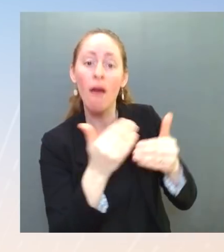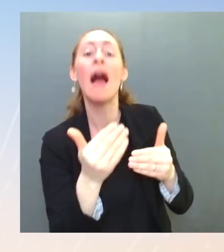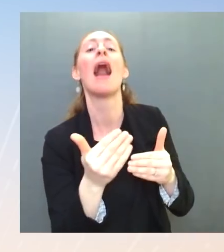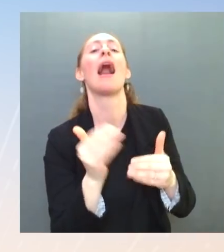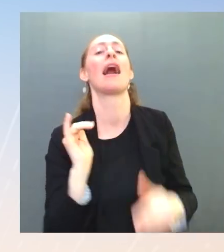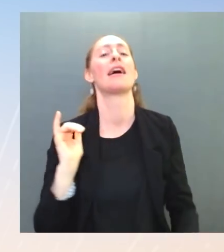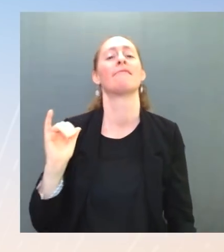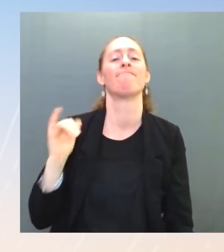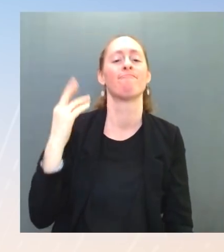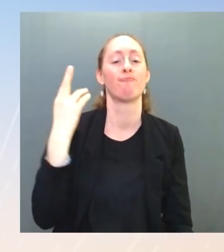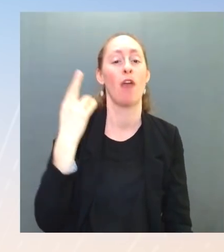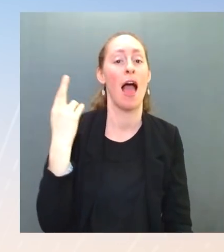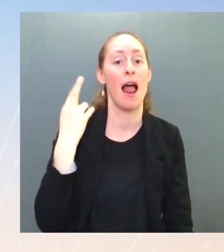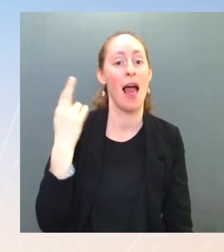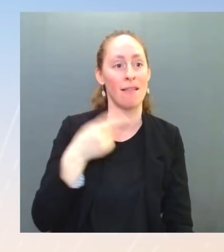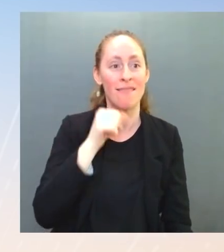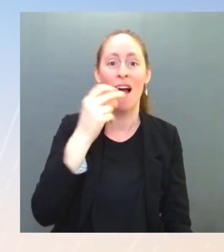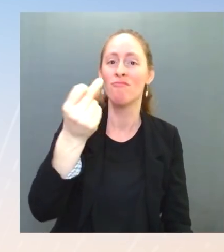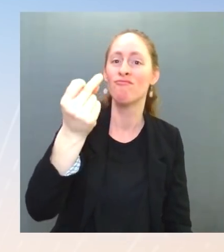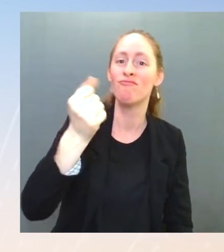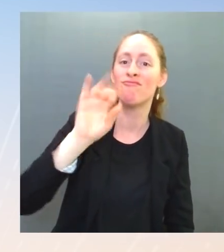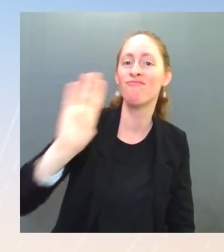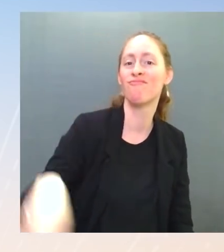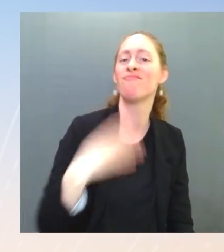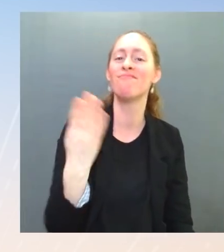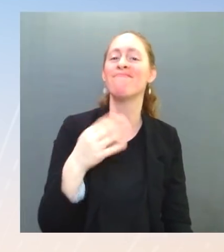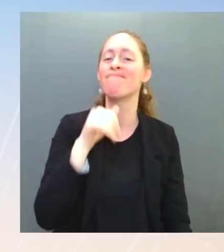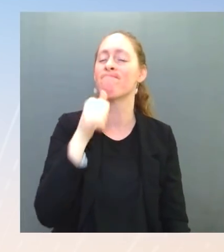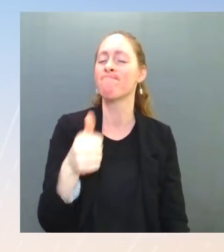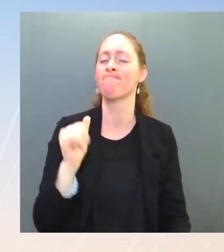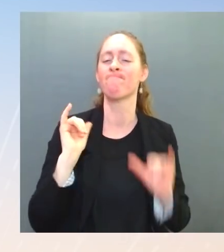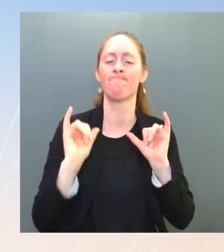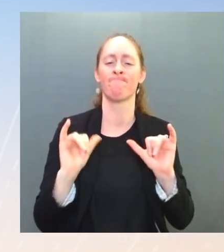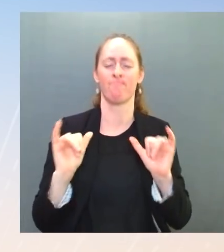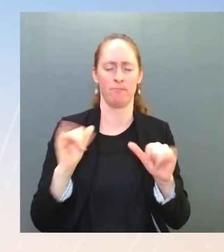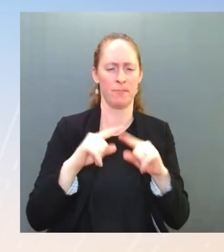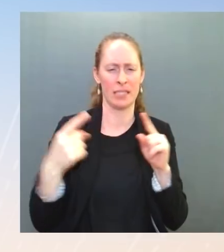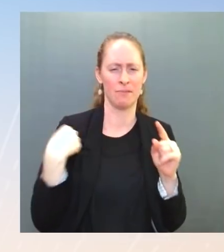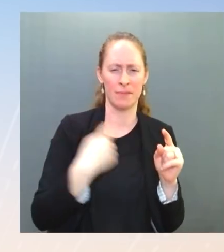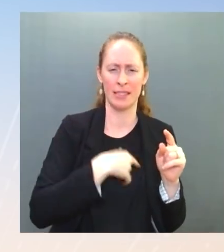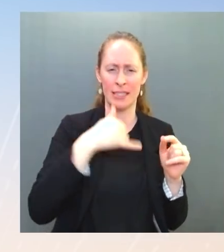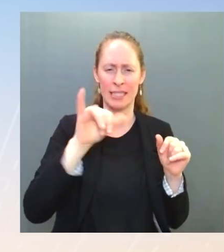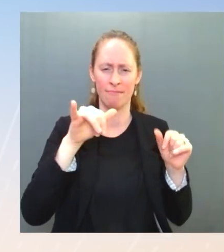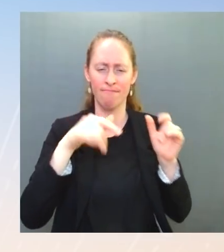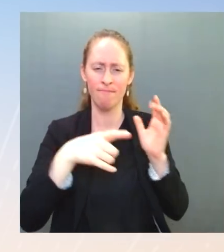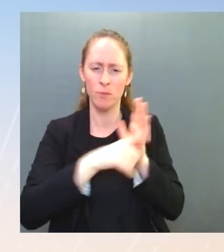and have every intention of the President signing an executive order on police reform.